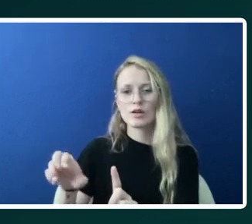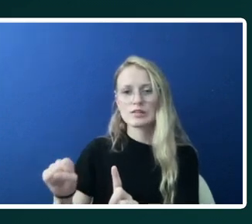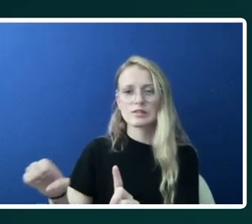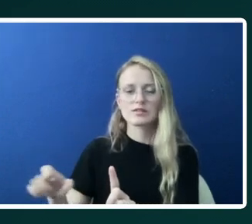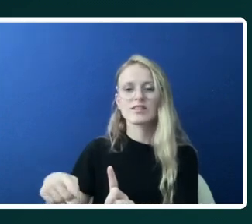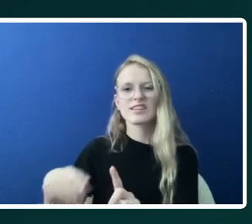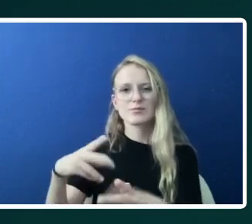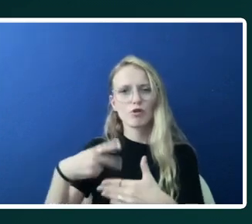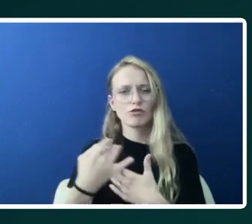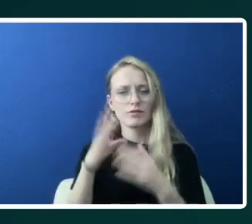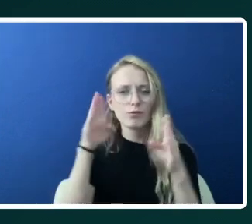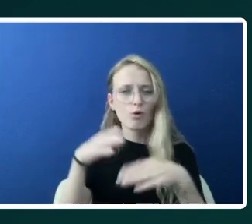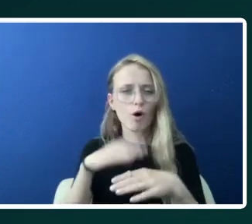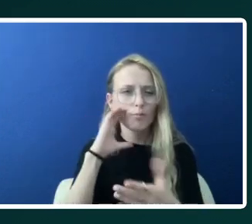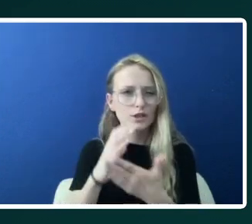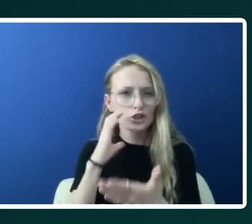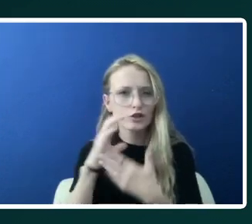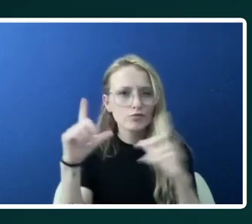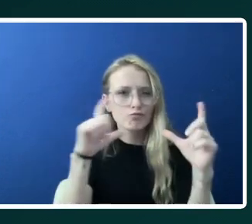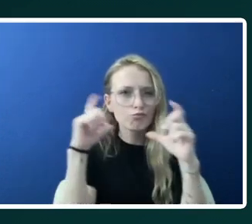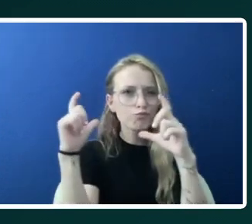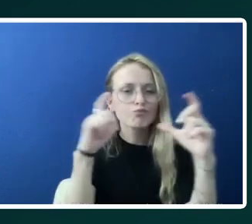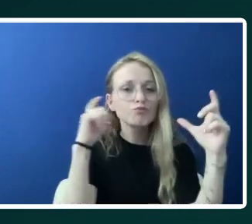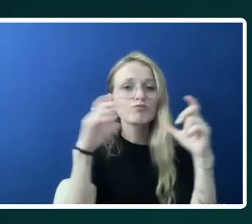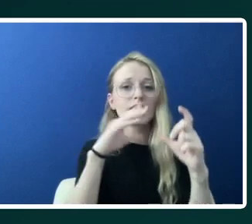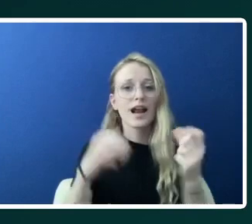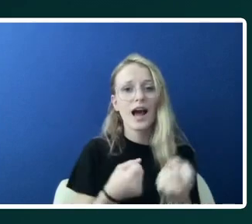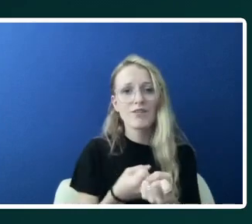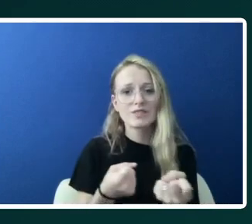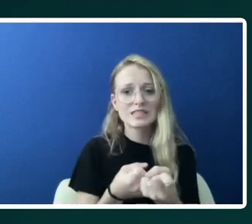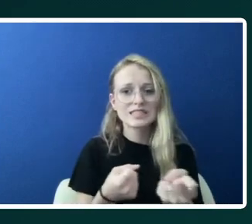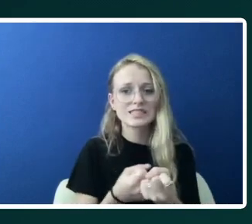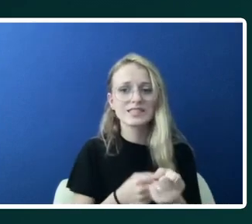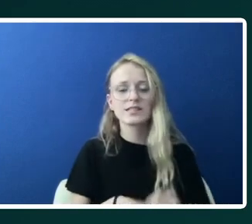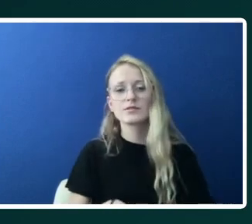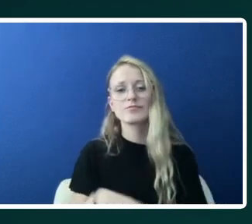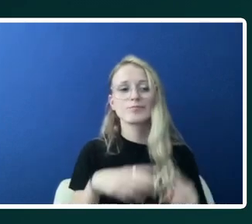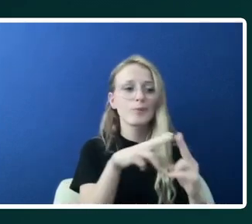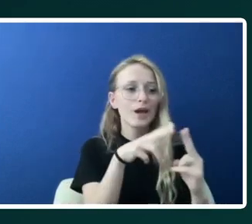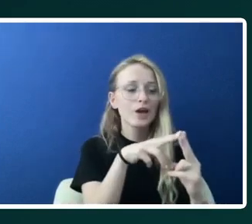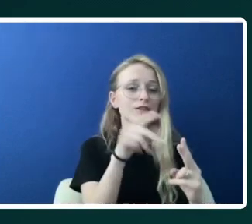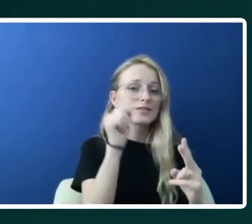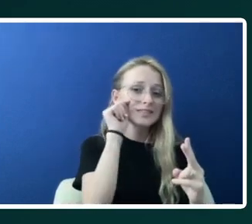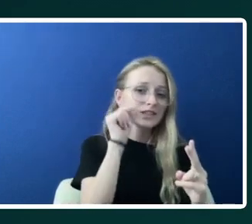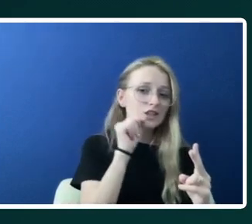and advocacy. Pairs of parents and teenage kids were asked to look at their communities